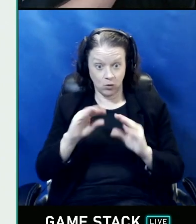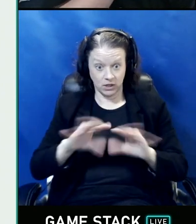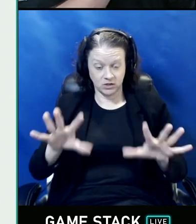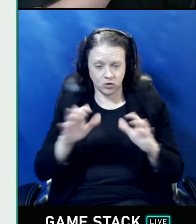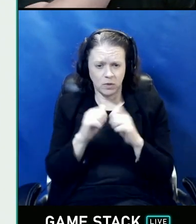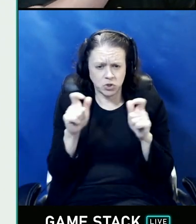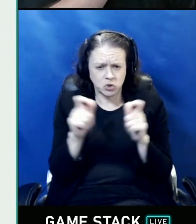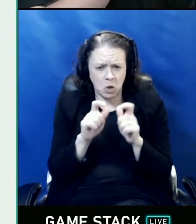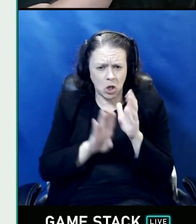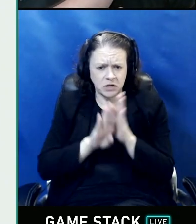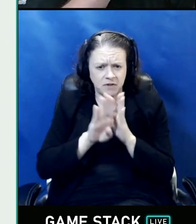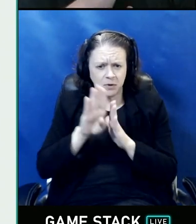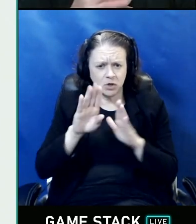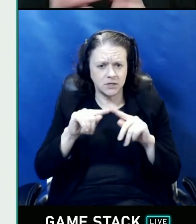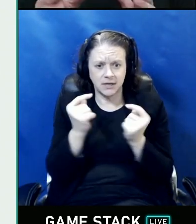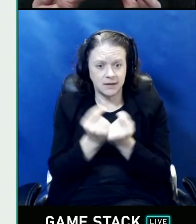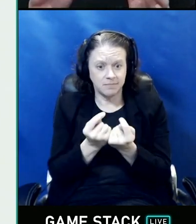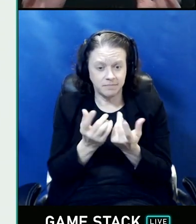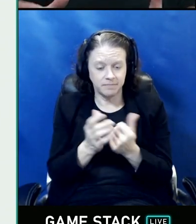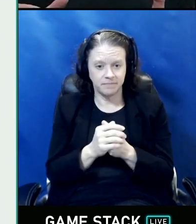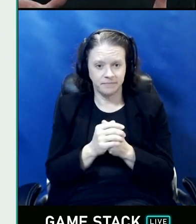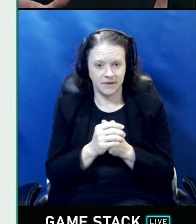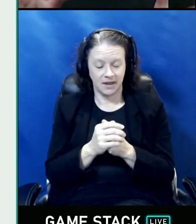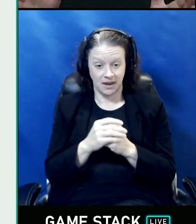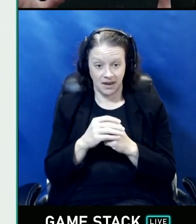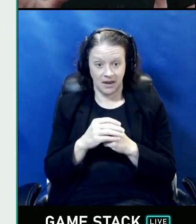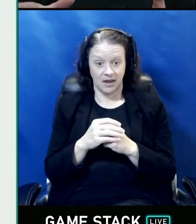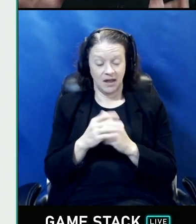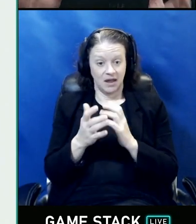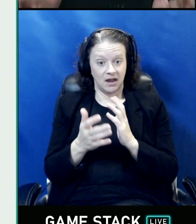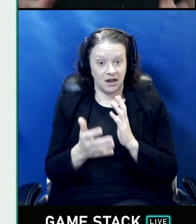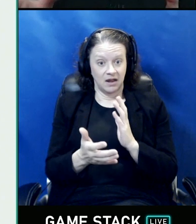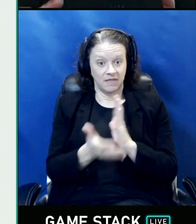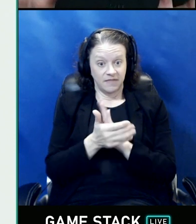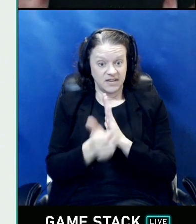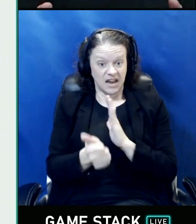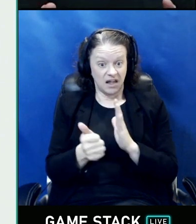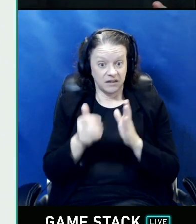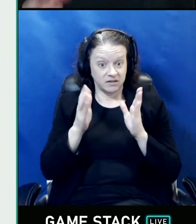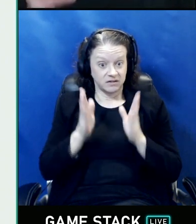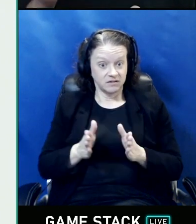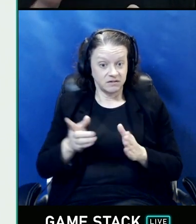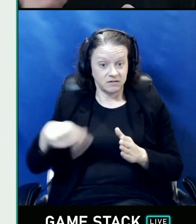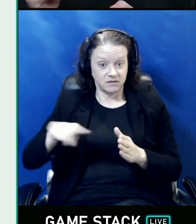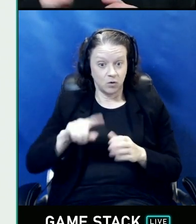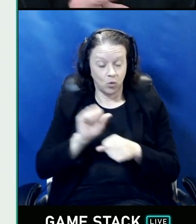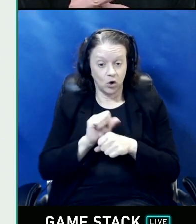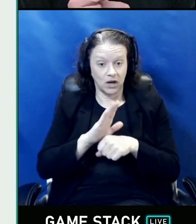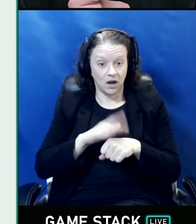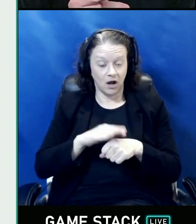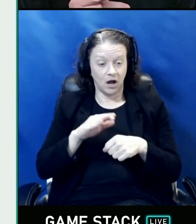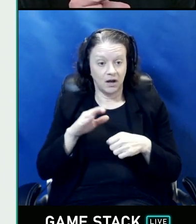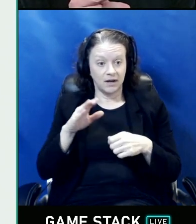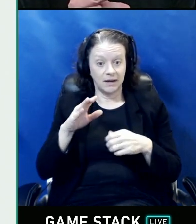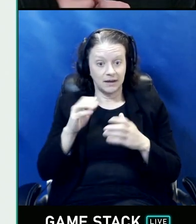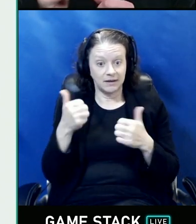So the talent working on game streaming on Double Eleven and Mojang was two producers,